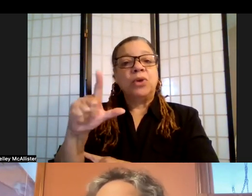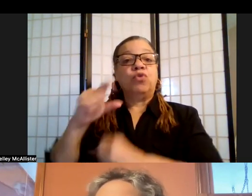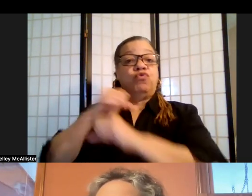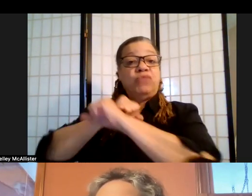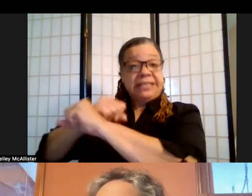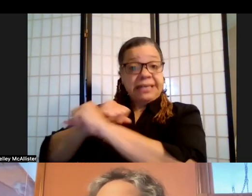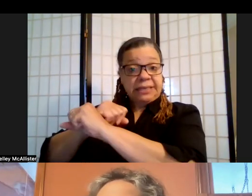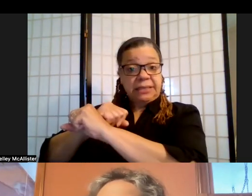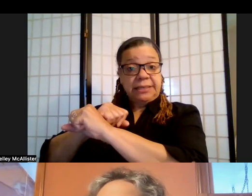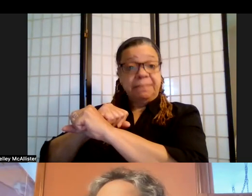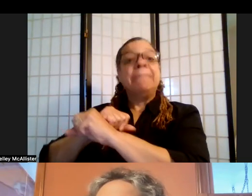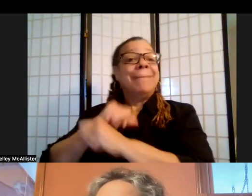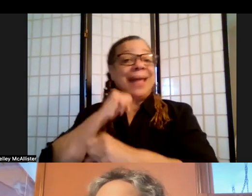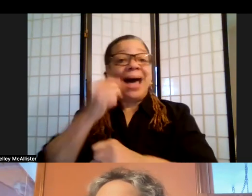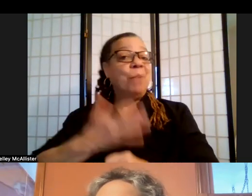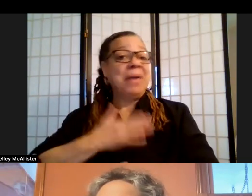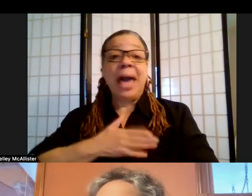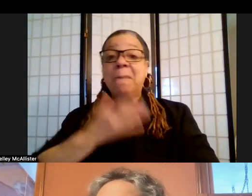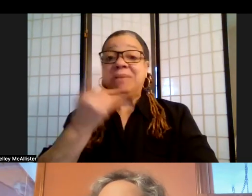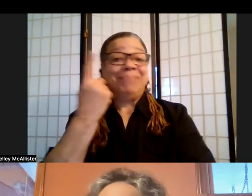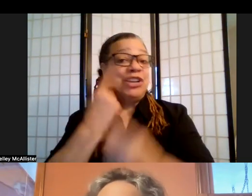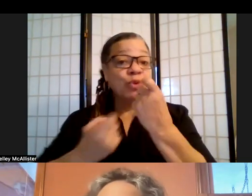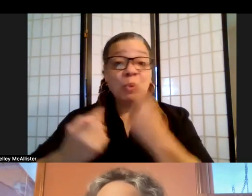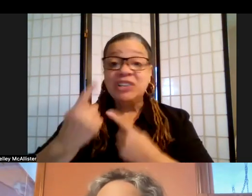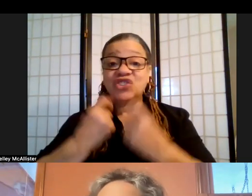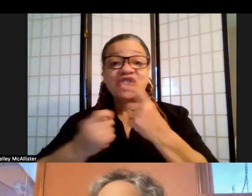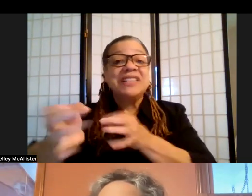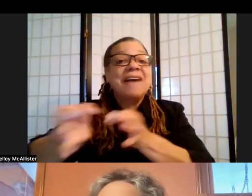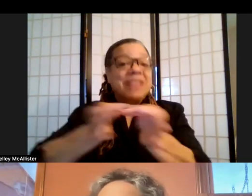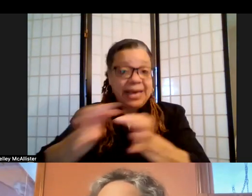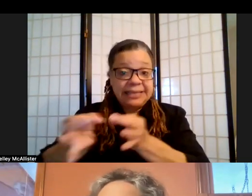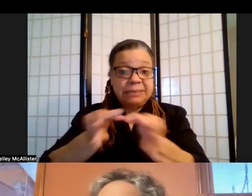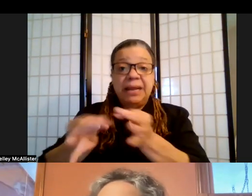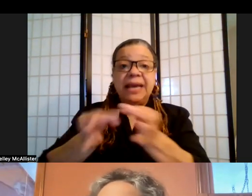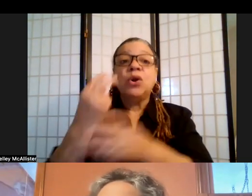happy to take any questions, or reflect on both this chapter,